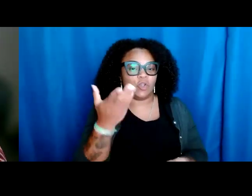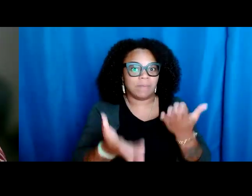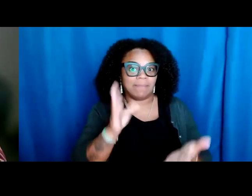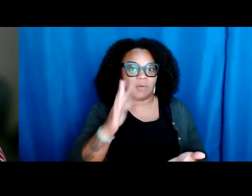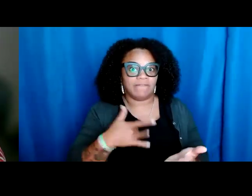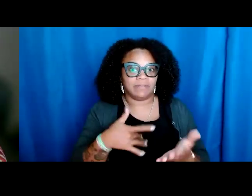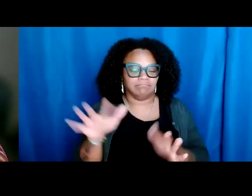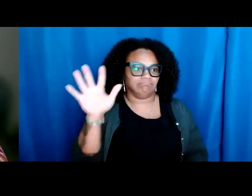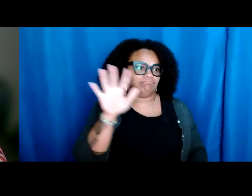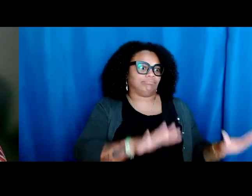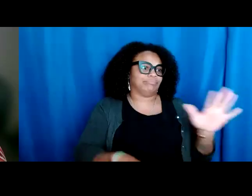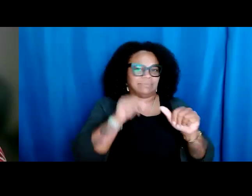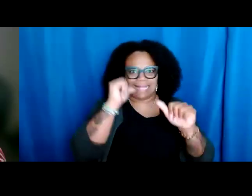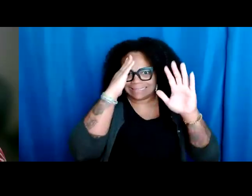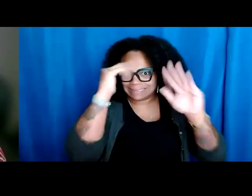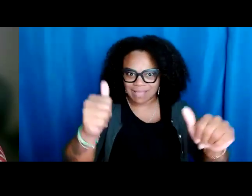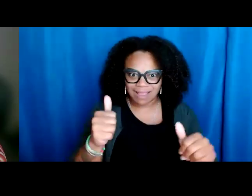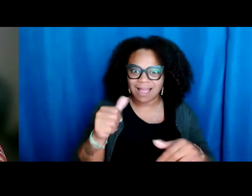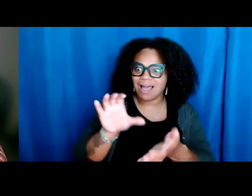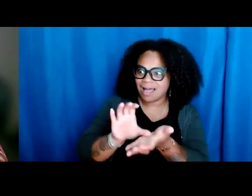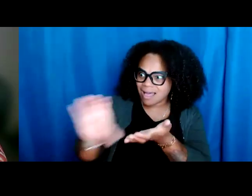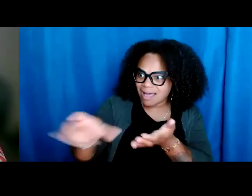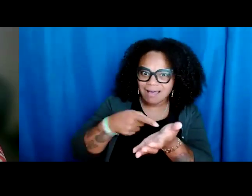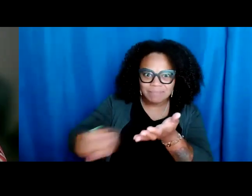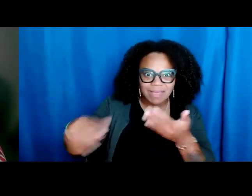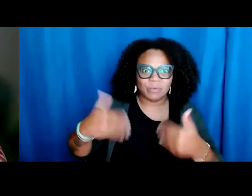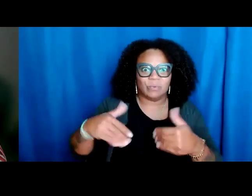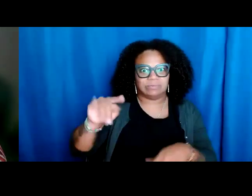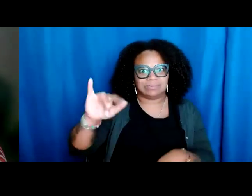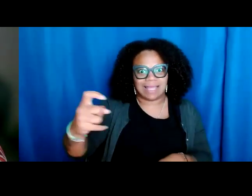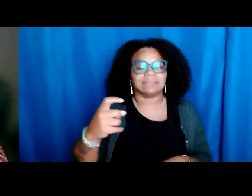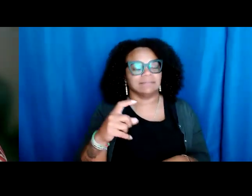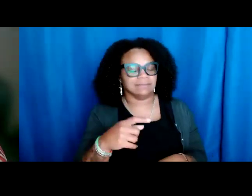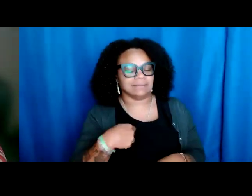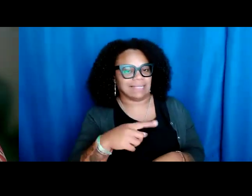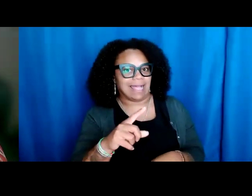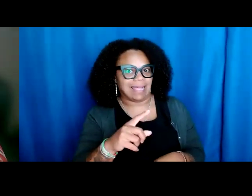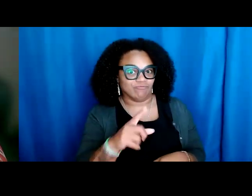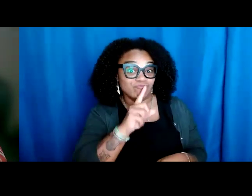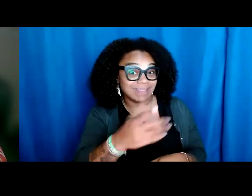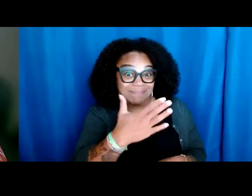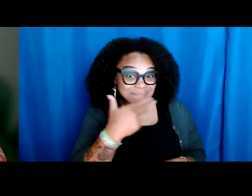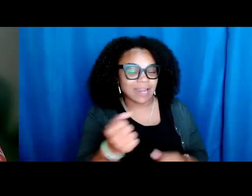about this and you are paying these extra taxes, so it is best to make sure you are planning.